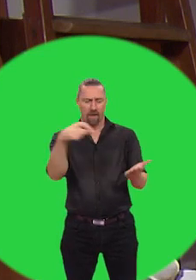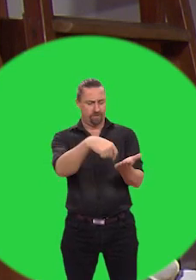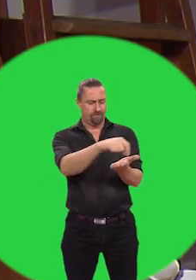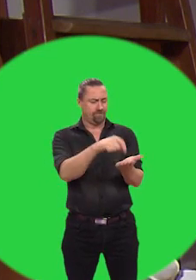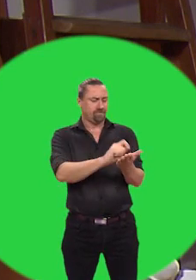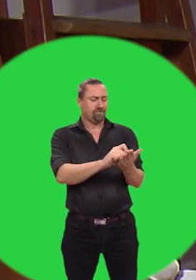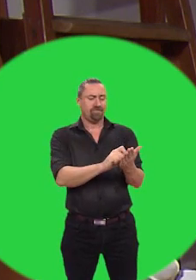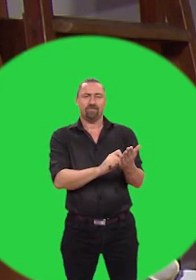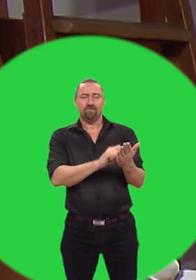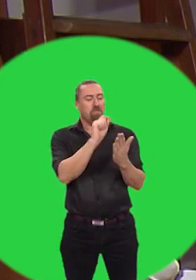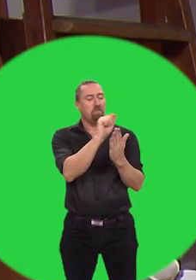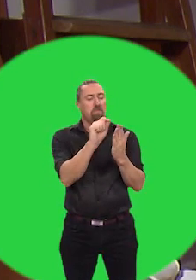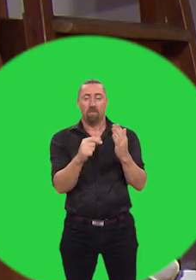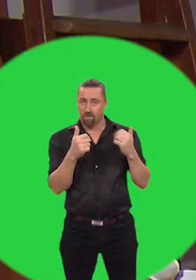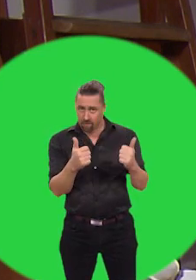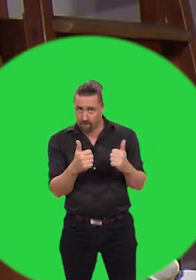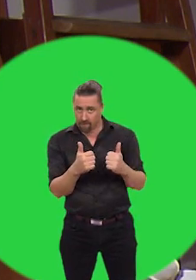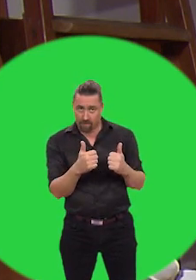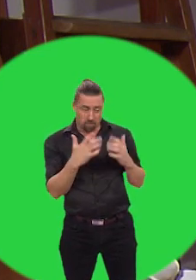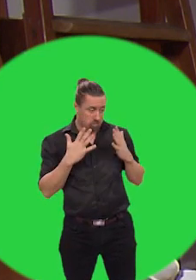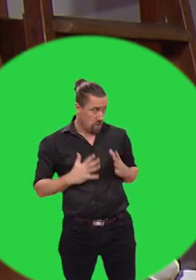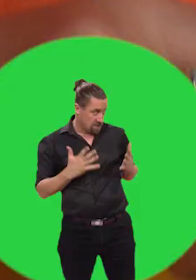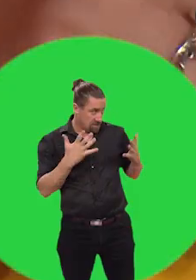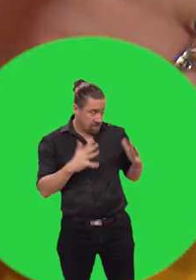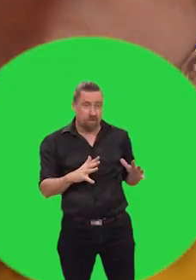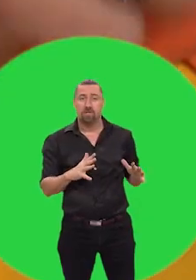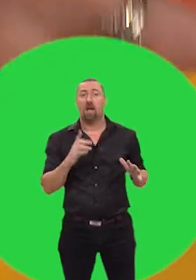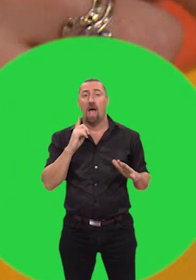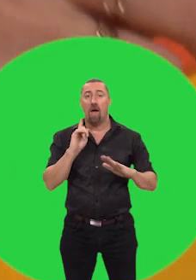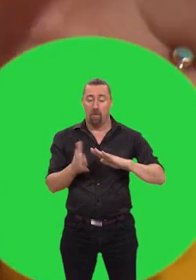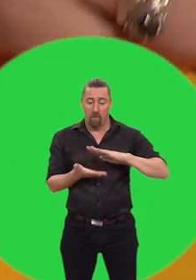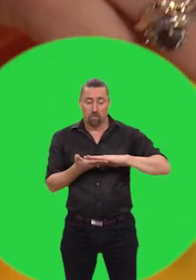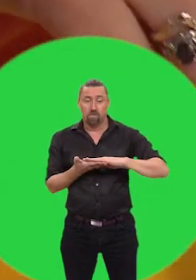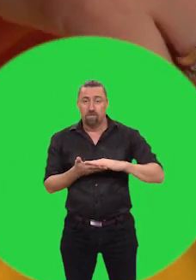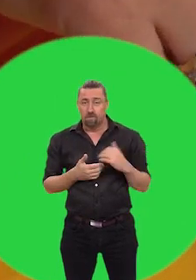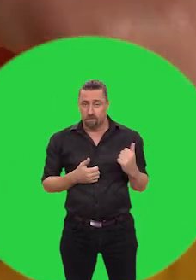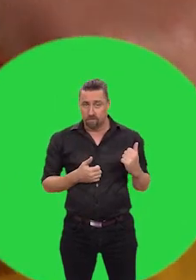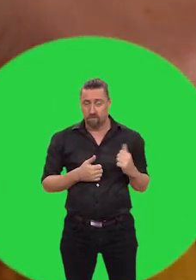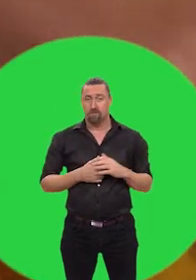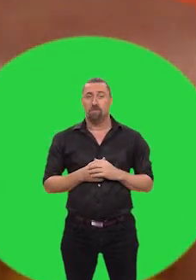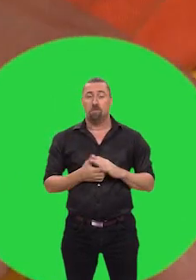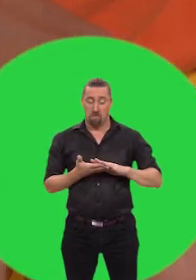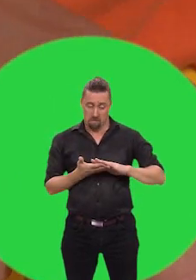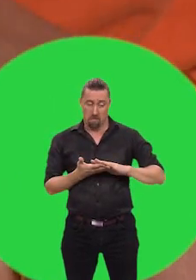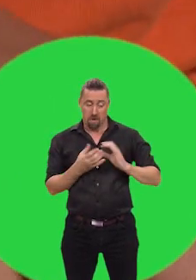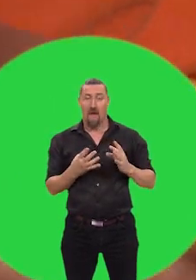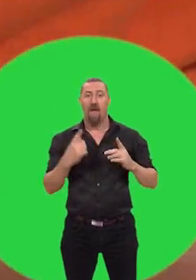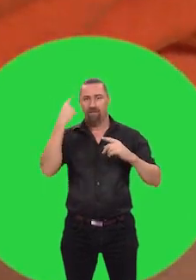Now our body is done, we'll move on to the face. Now here you can see my kangaroo already has one, two ears.